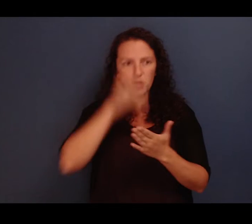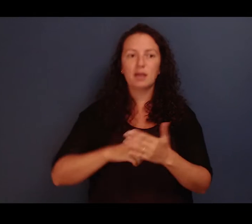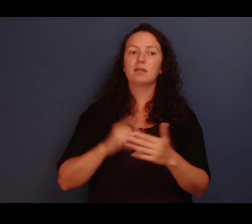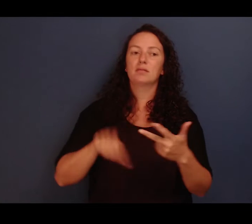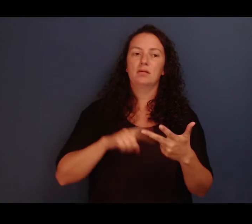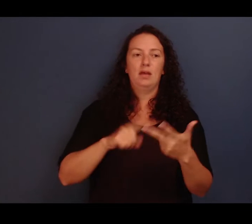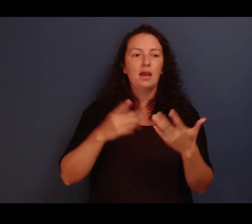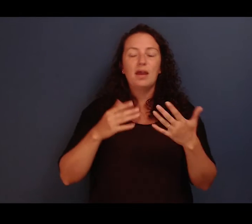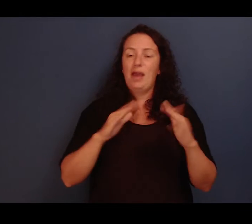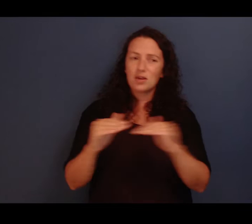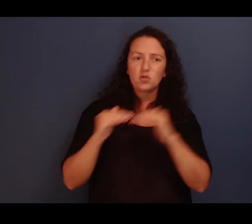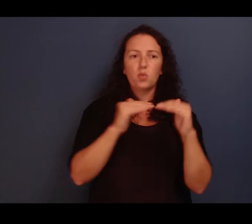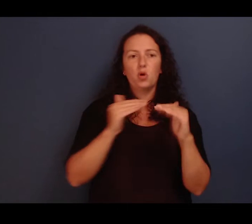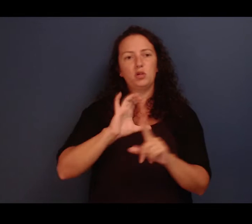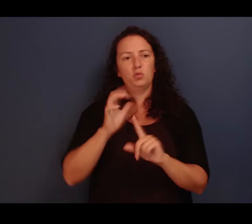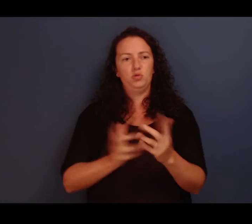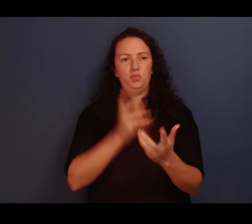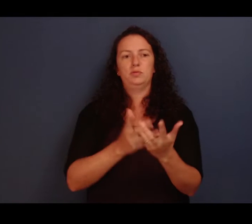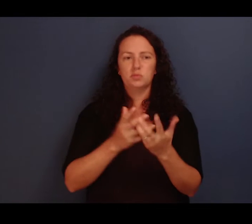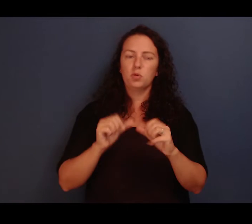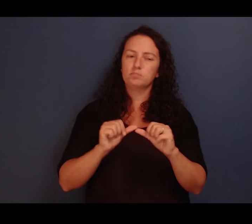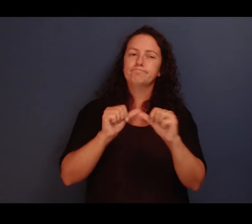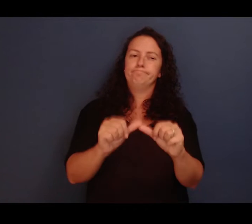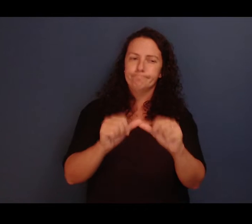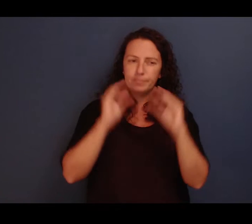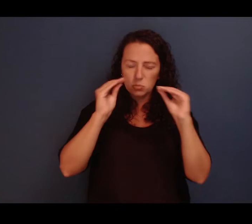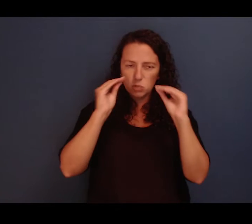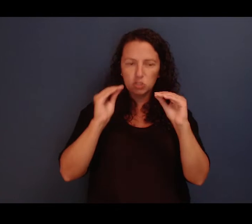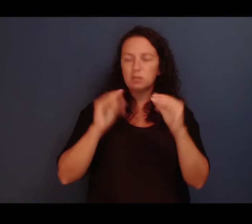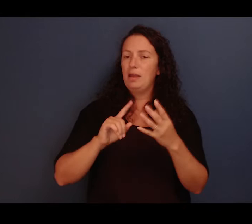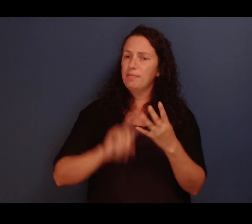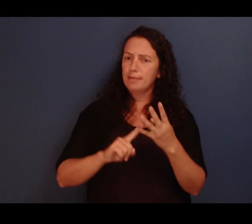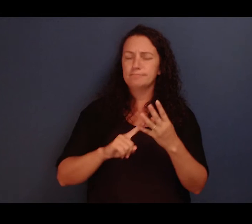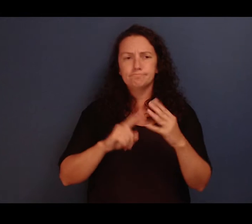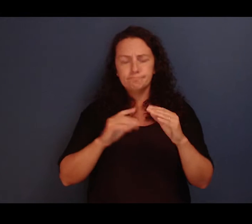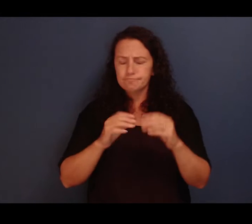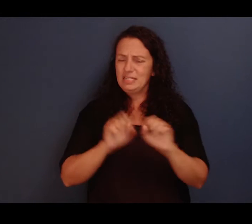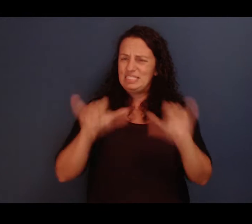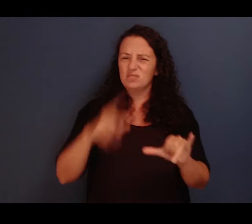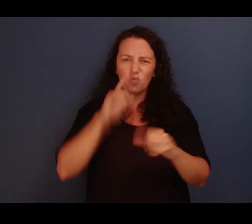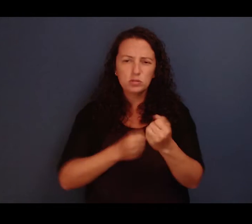responsive & sustaining instruction and systems of support. These more equitable systems are